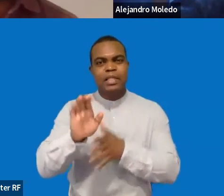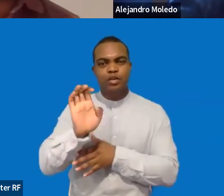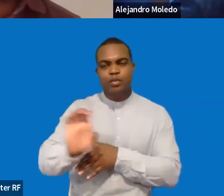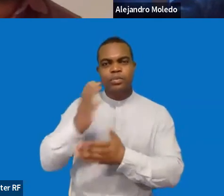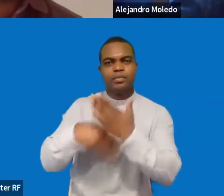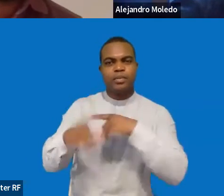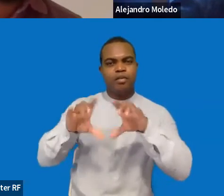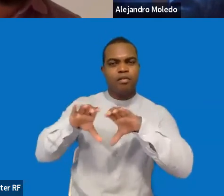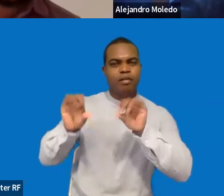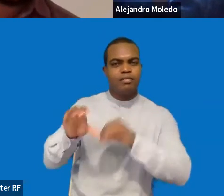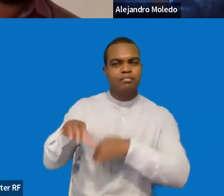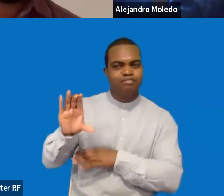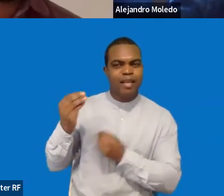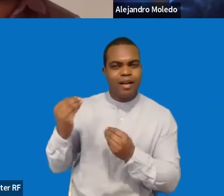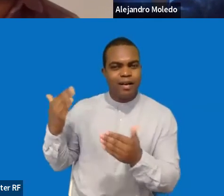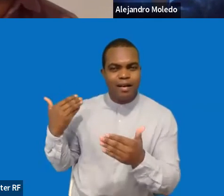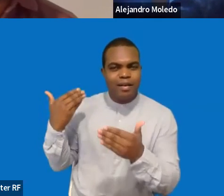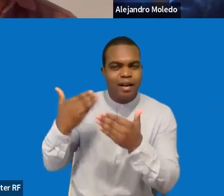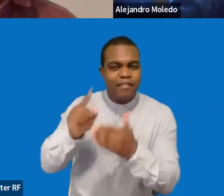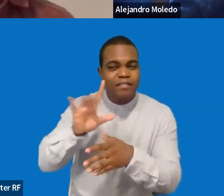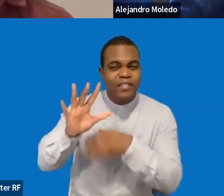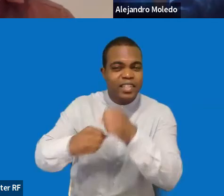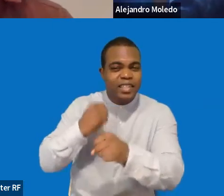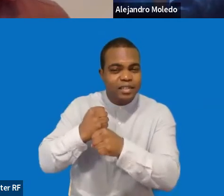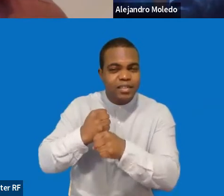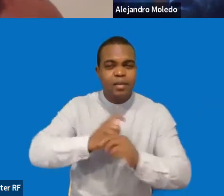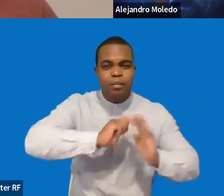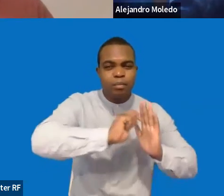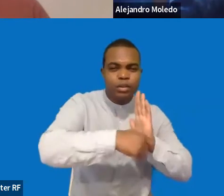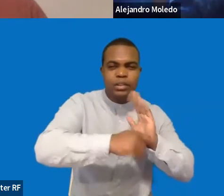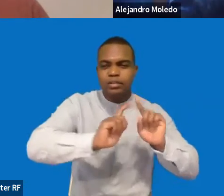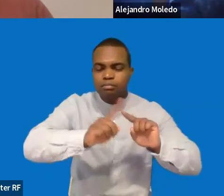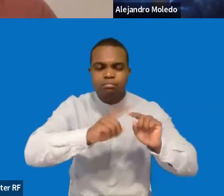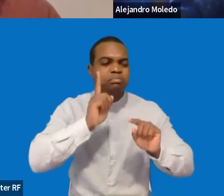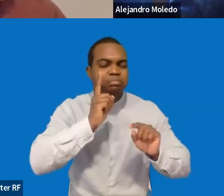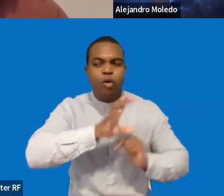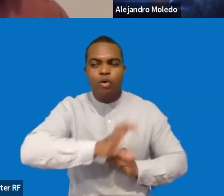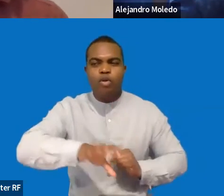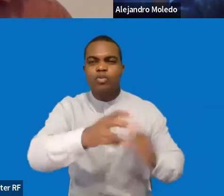the European Disability Card and the European Parking Card for Persons with Disabilities.